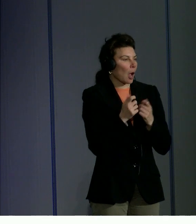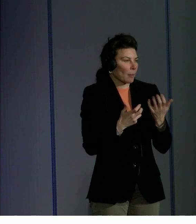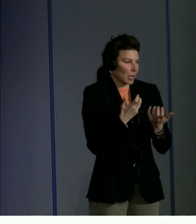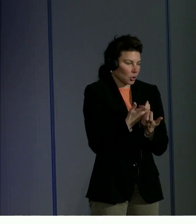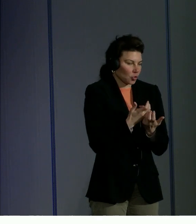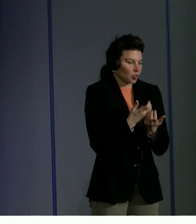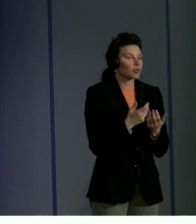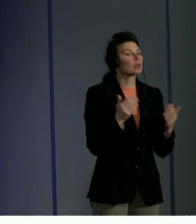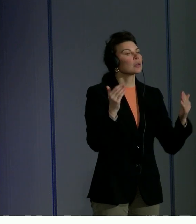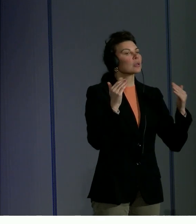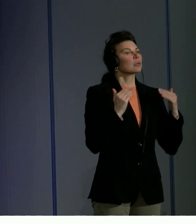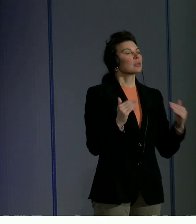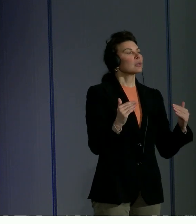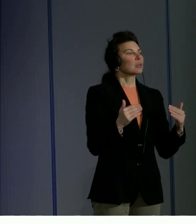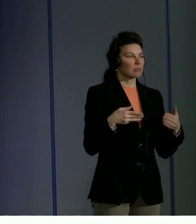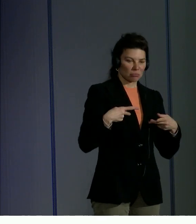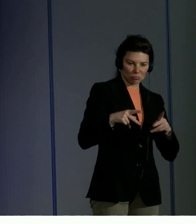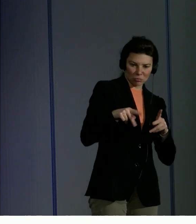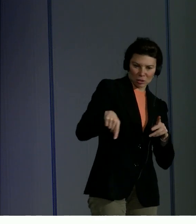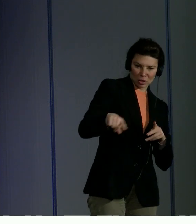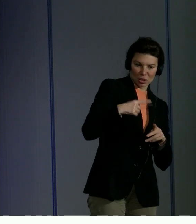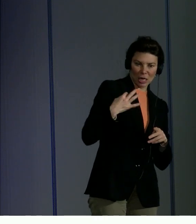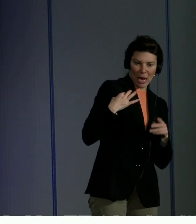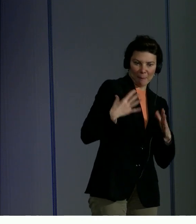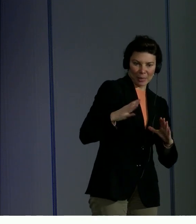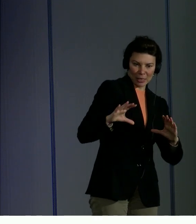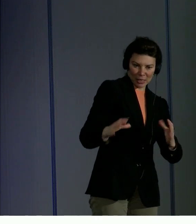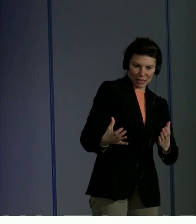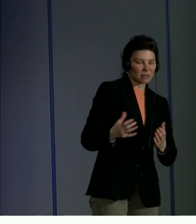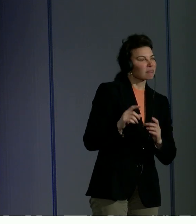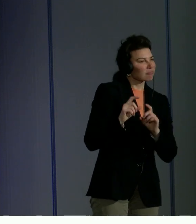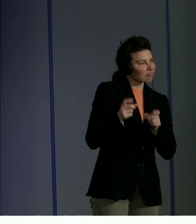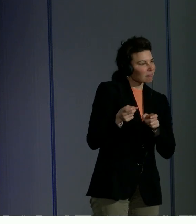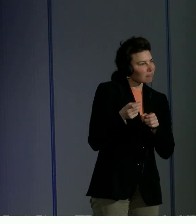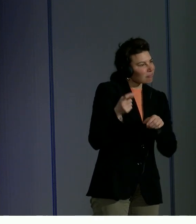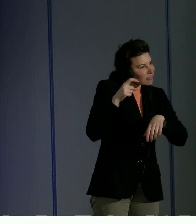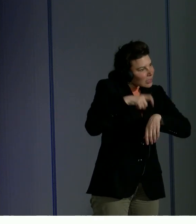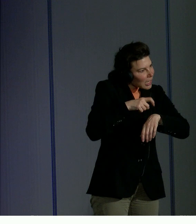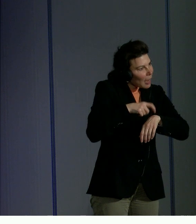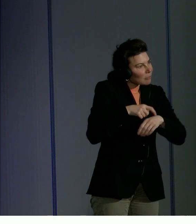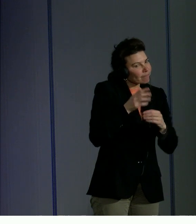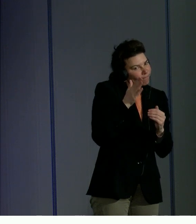Allow applicants to have time to complete the interview process.